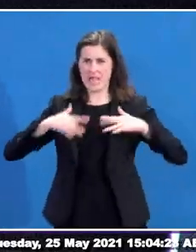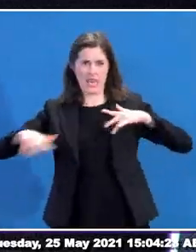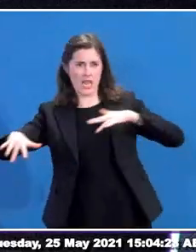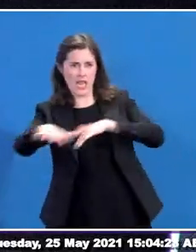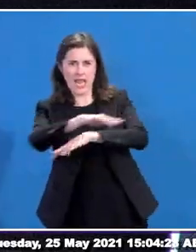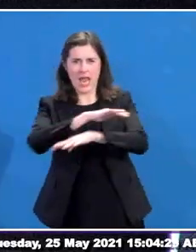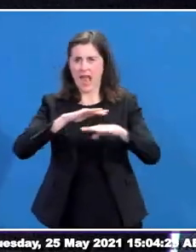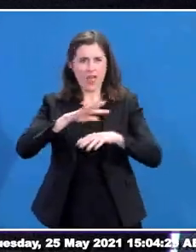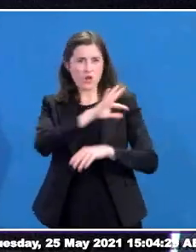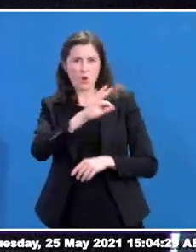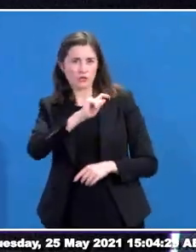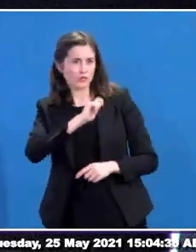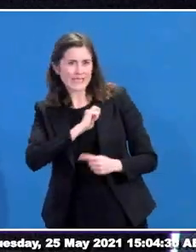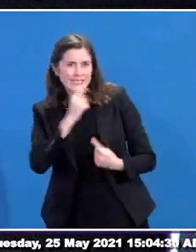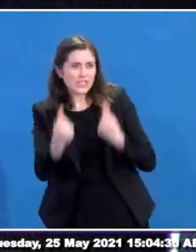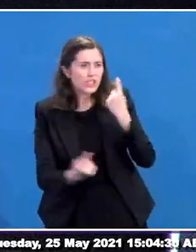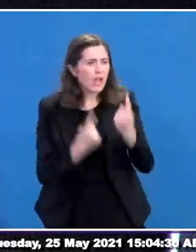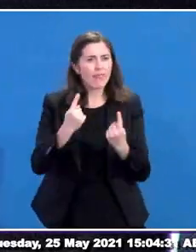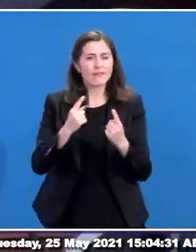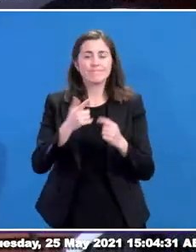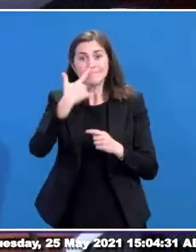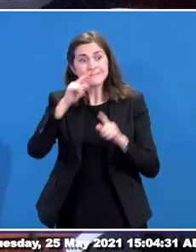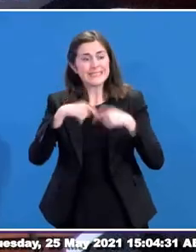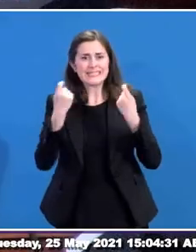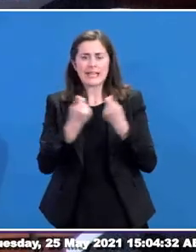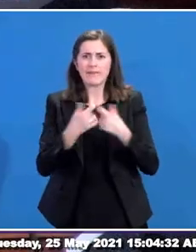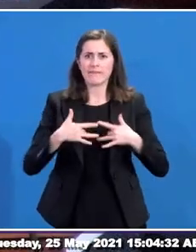The team has become segregated based on ethnicity.